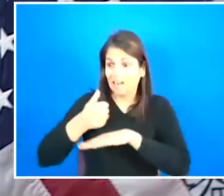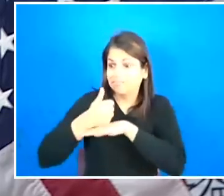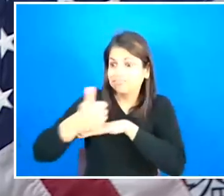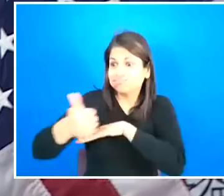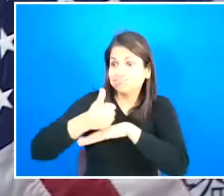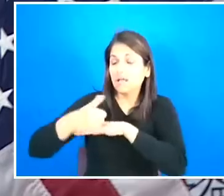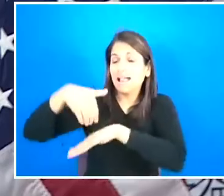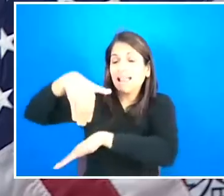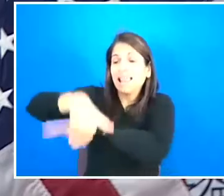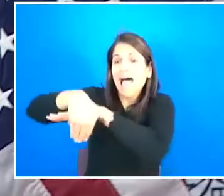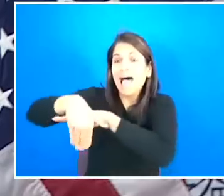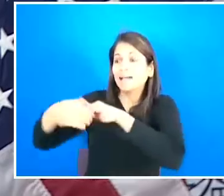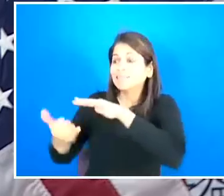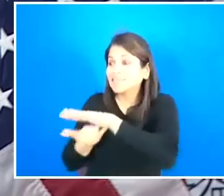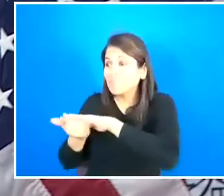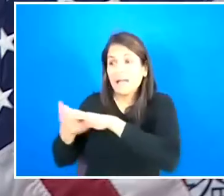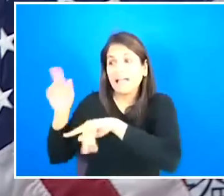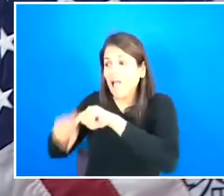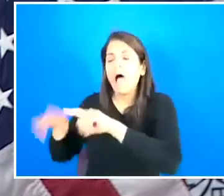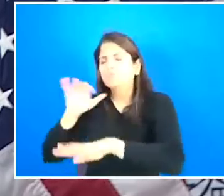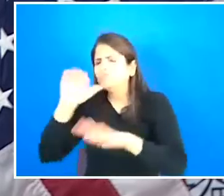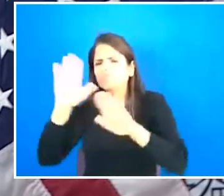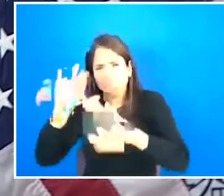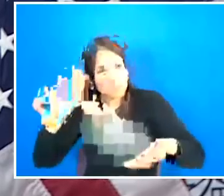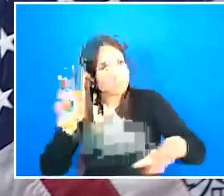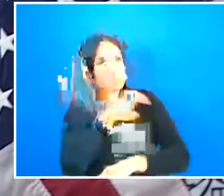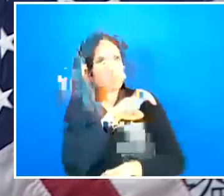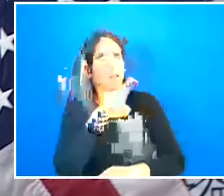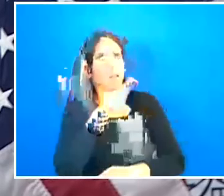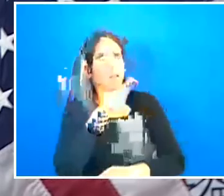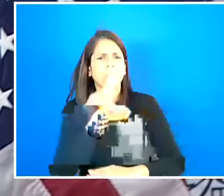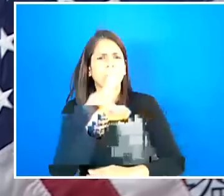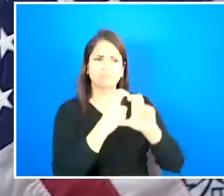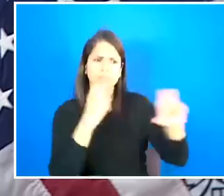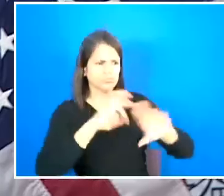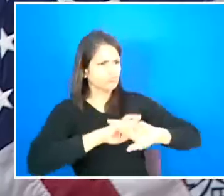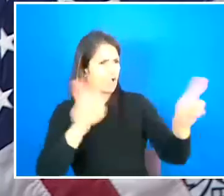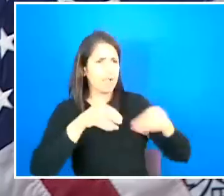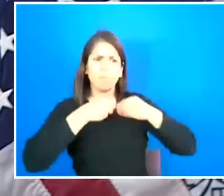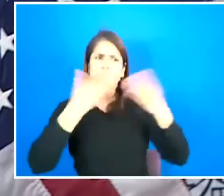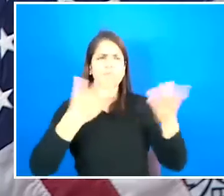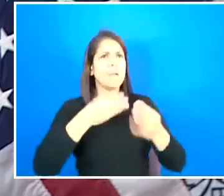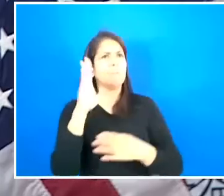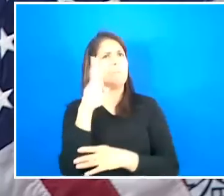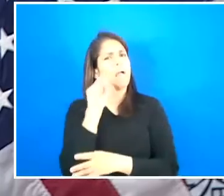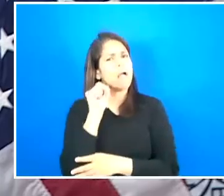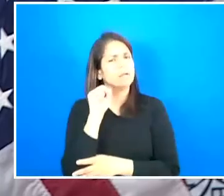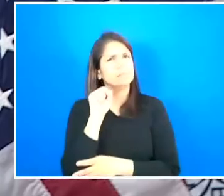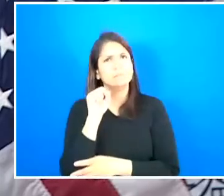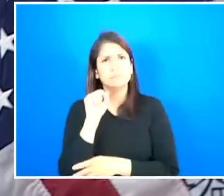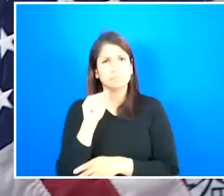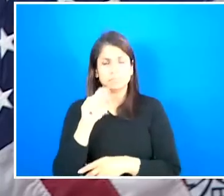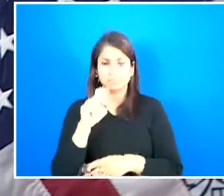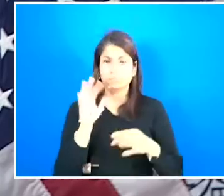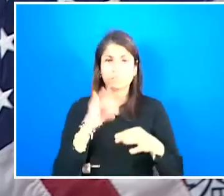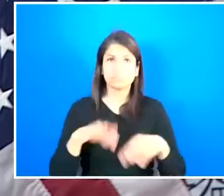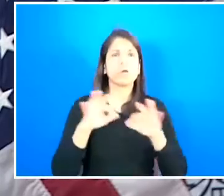BE DONE WITH SHUTTLE BUSES. WE'LL HELP GET THAT DONE TOO, BUT DEEP CLEAN THE STATIONS AND EVERYONE HAS TO GET OUT OF THE